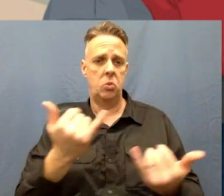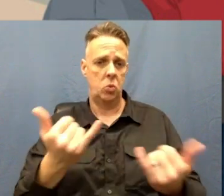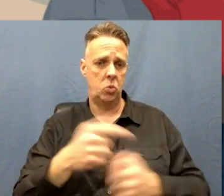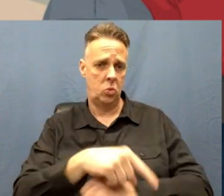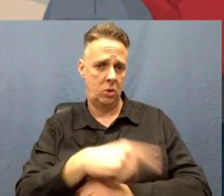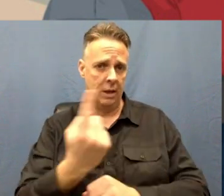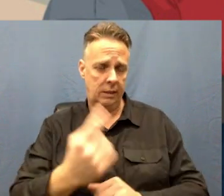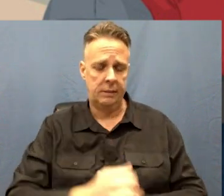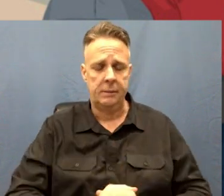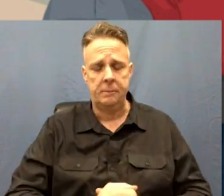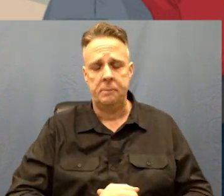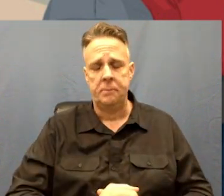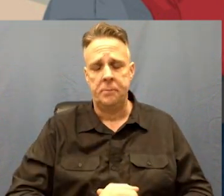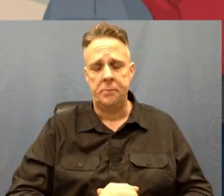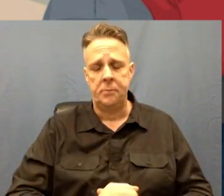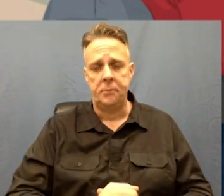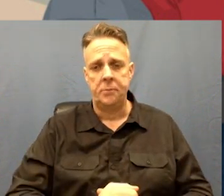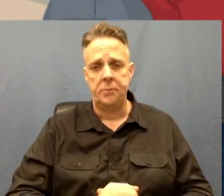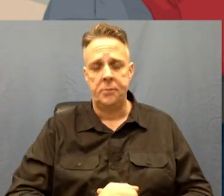I WOULD LIKE